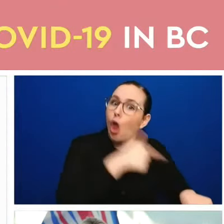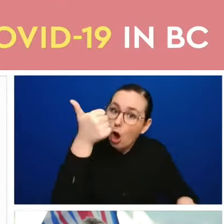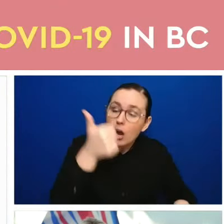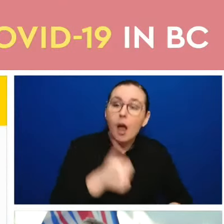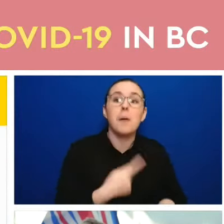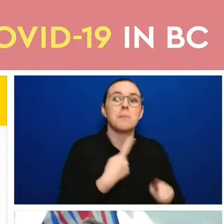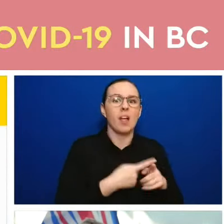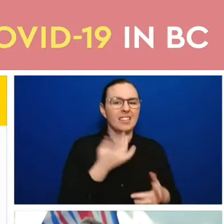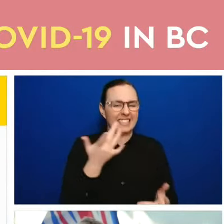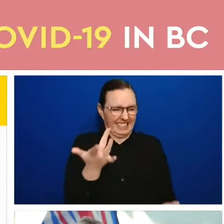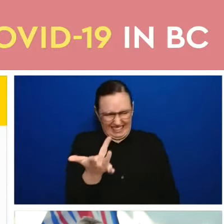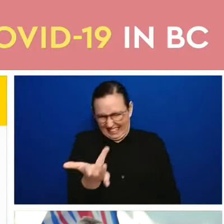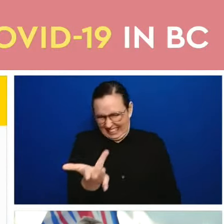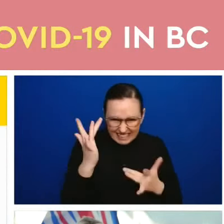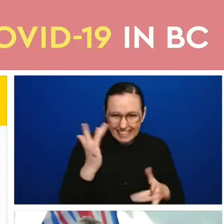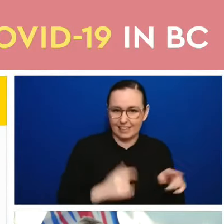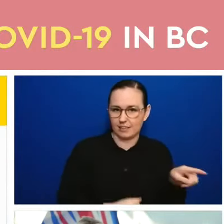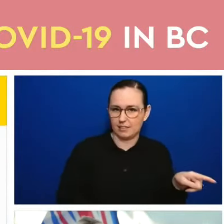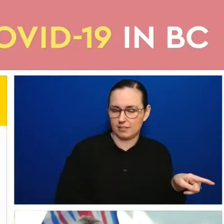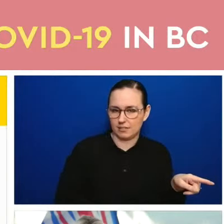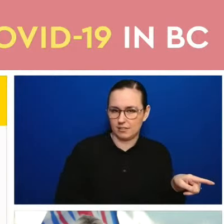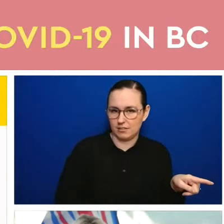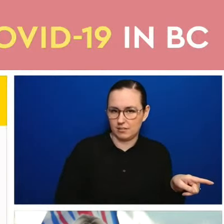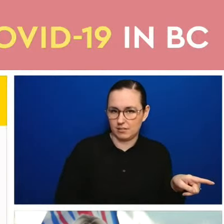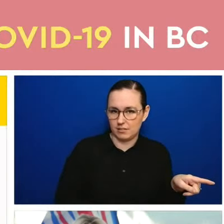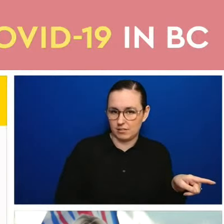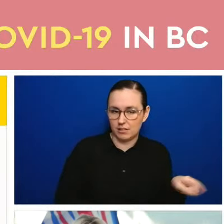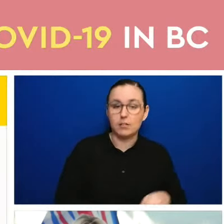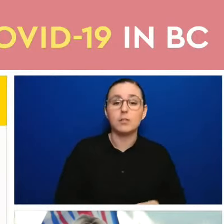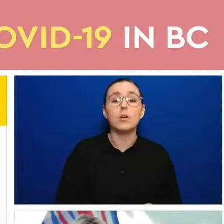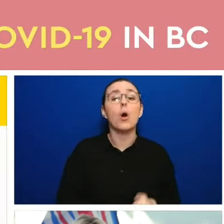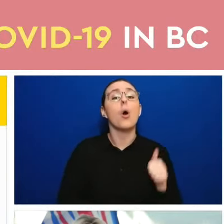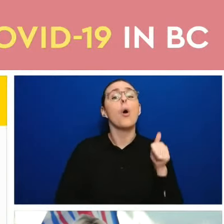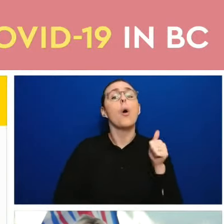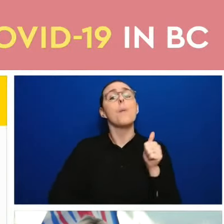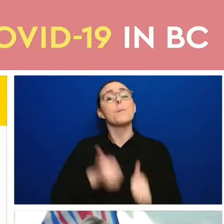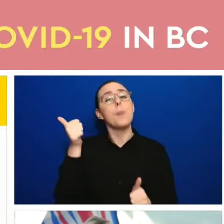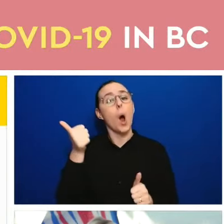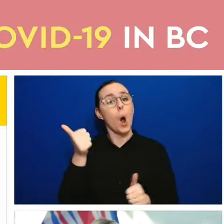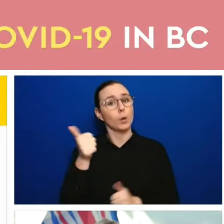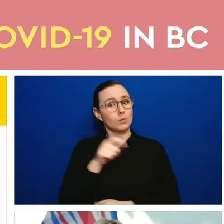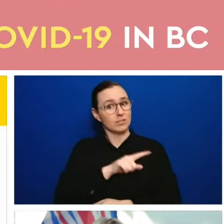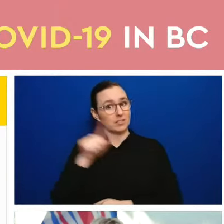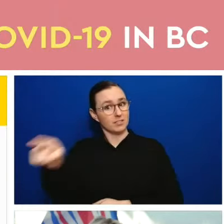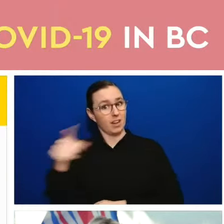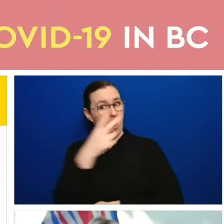Are more likely to have severe illness. And the vast majority of those